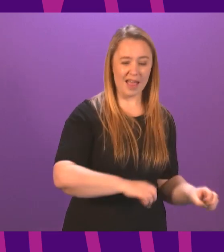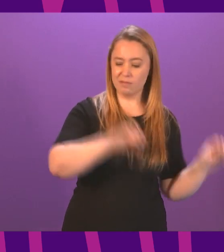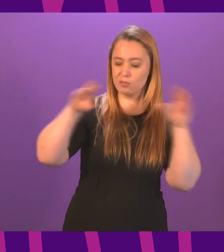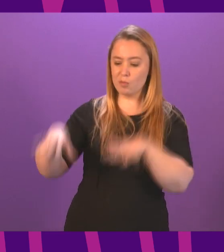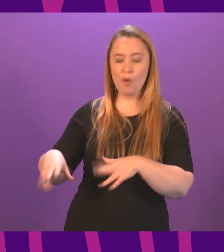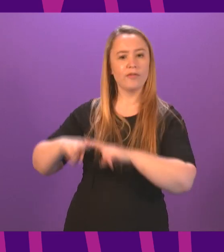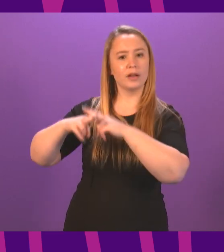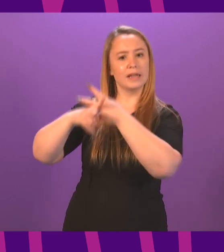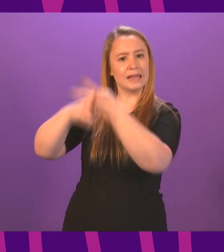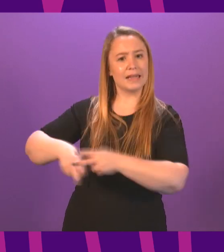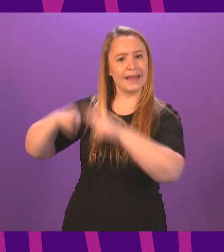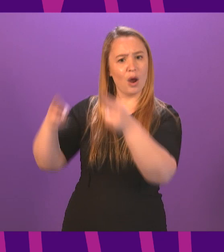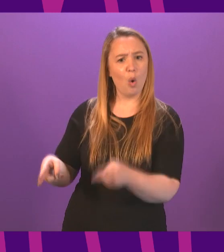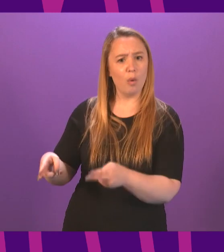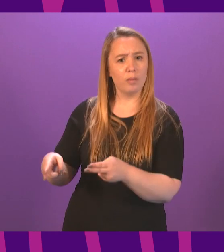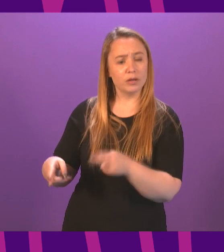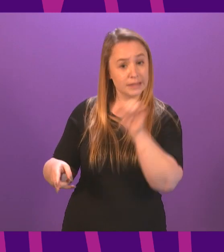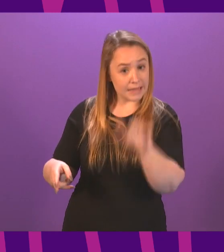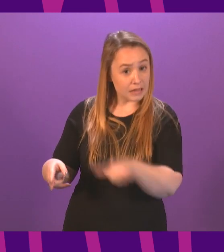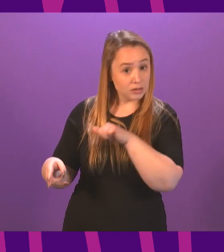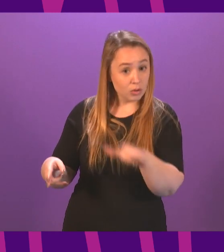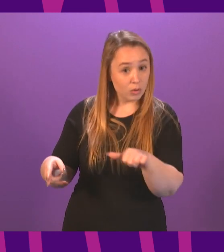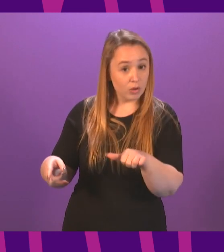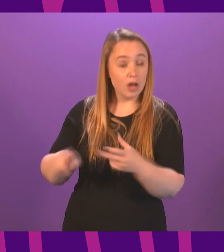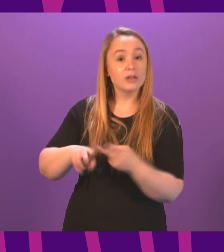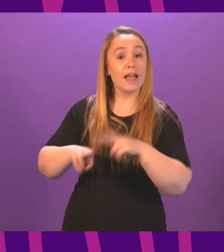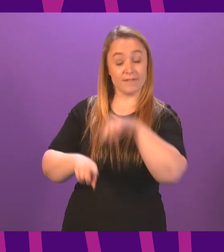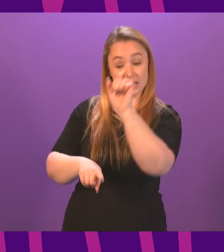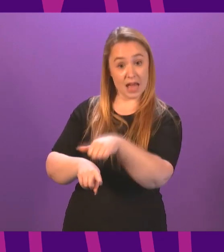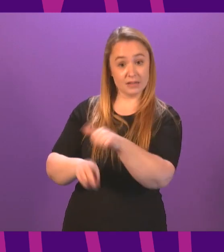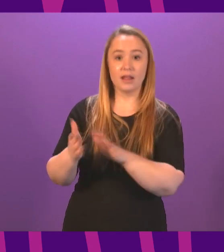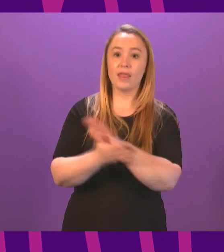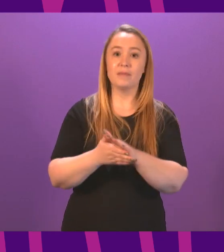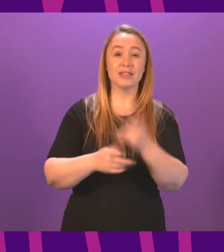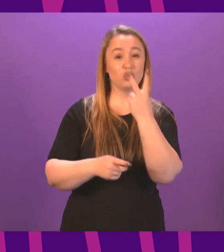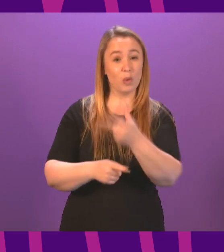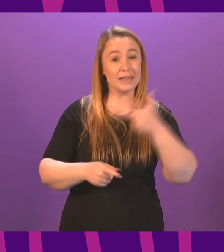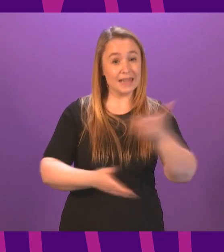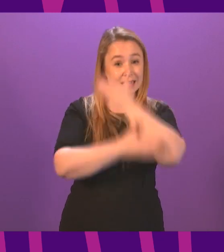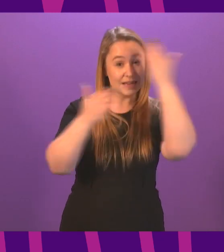that means that there will be no visits to that home for 28 days. That is further evidence